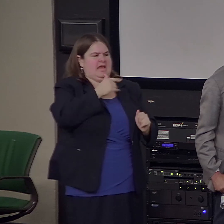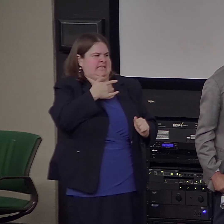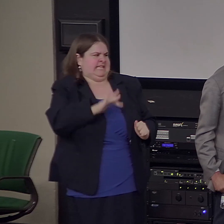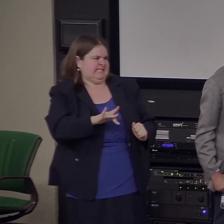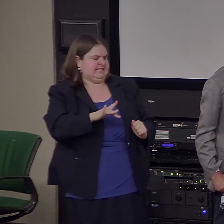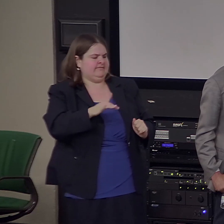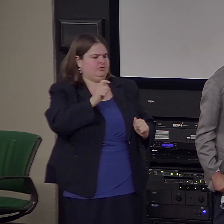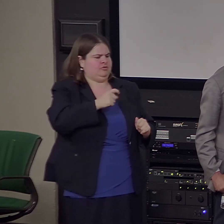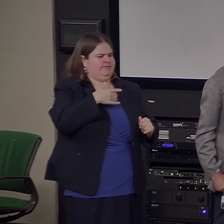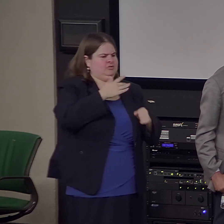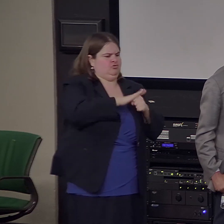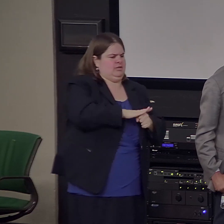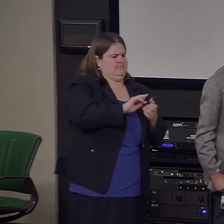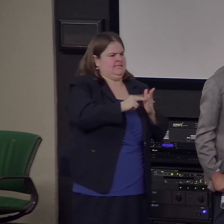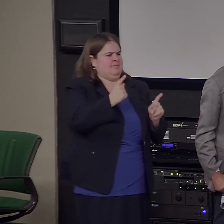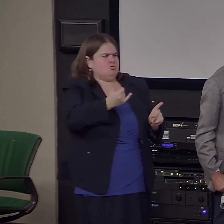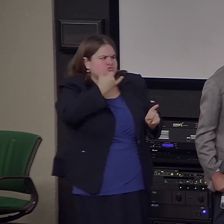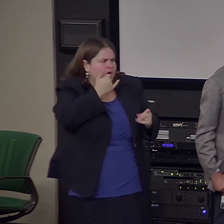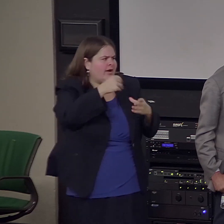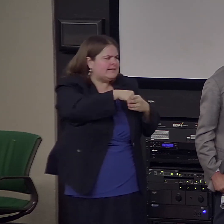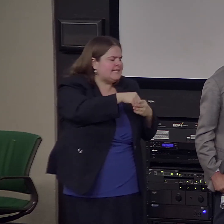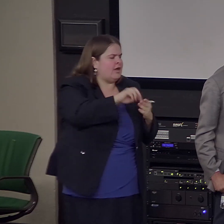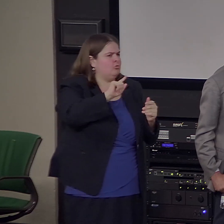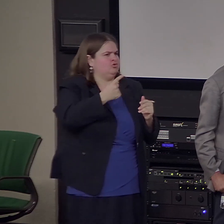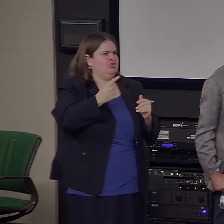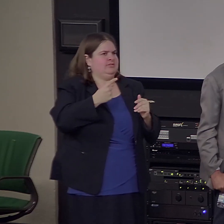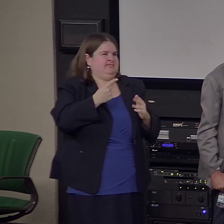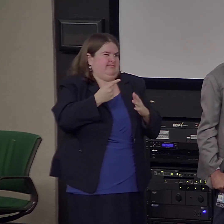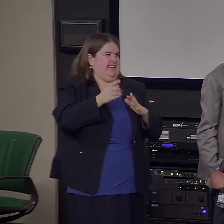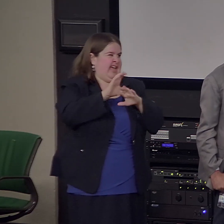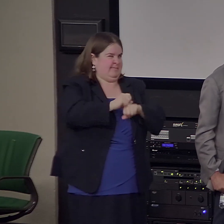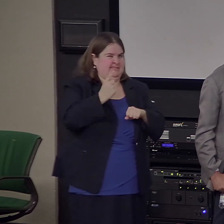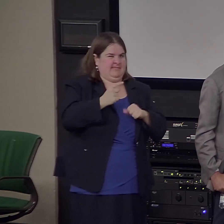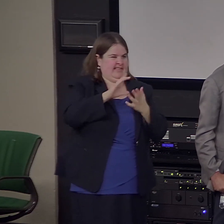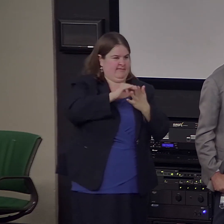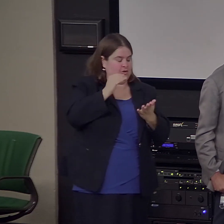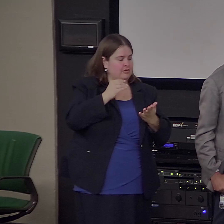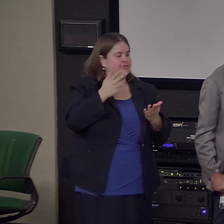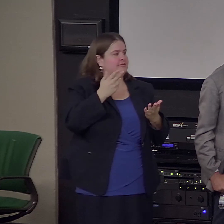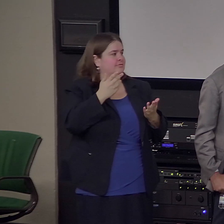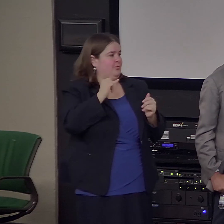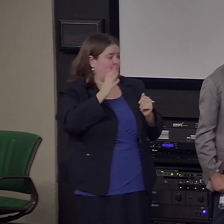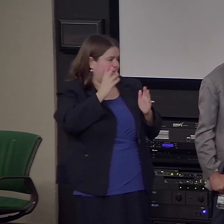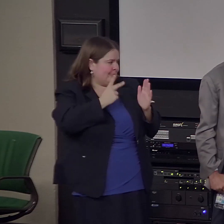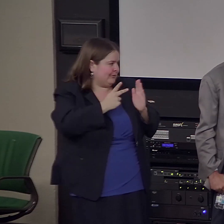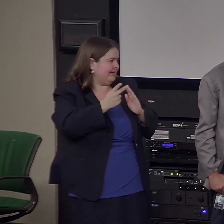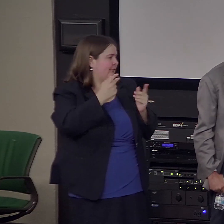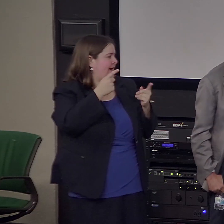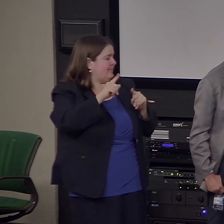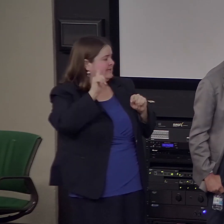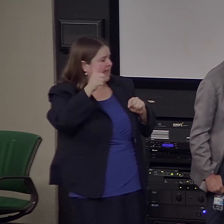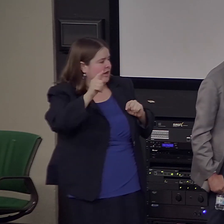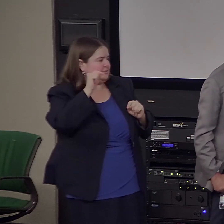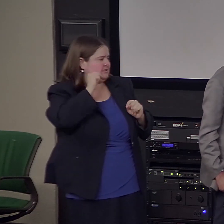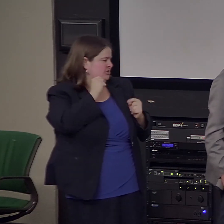and therefore might explain future misbehavior in adolescents or young adulthood. That's a good question.